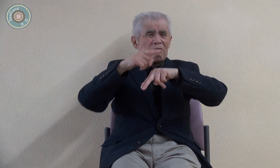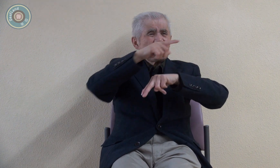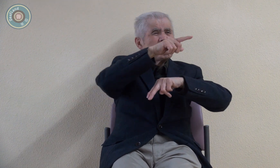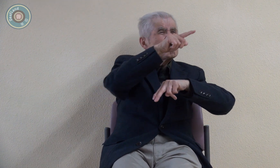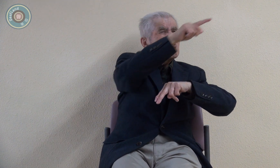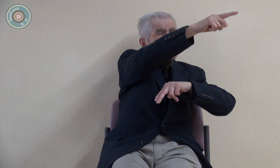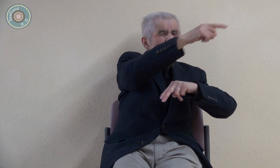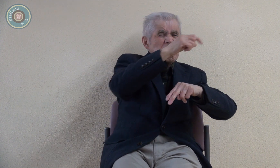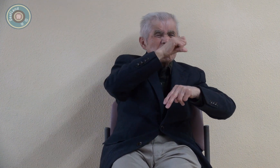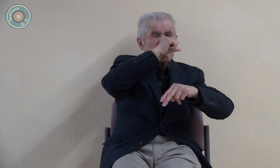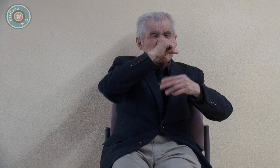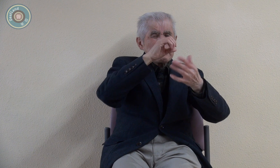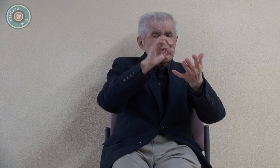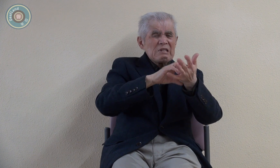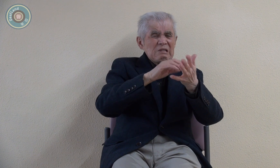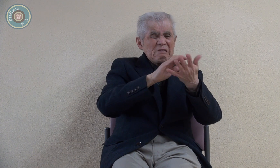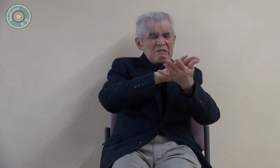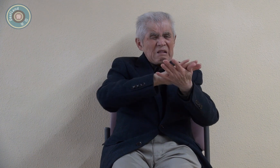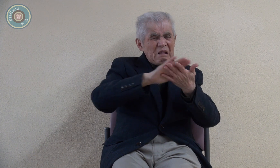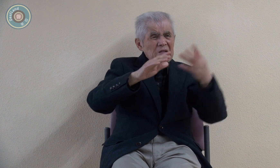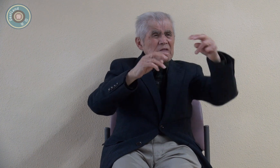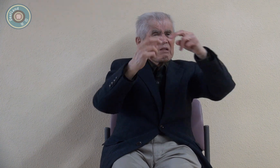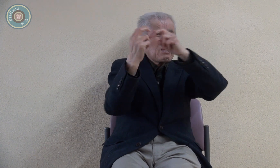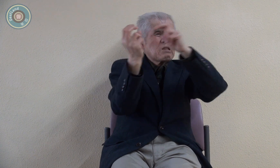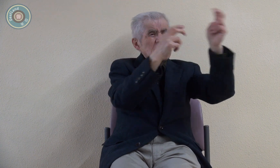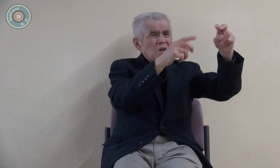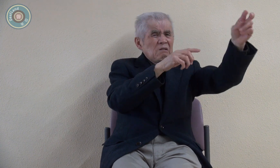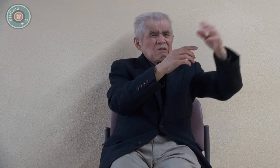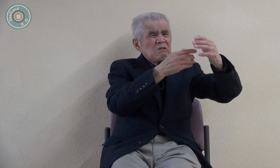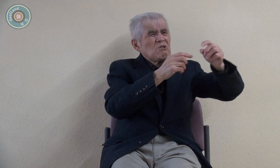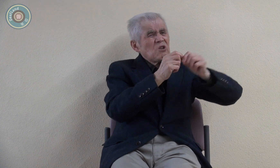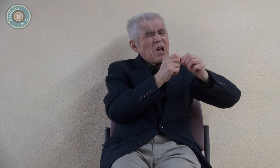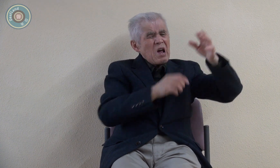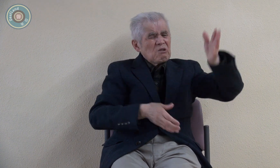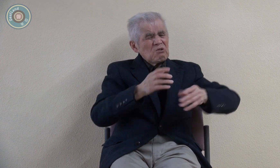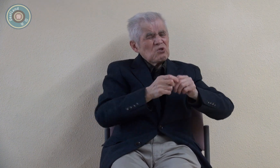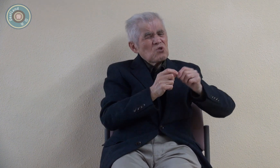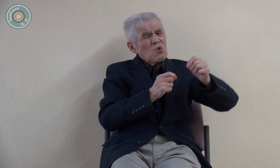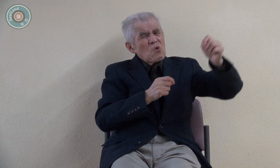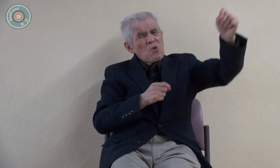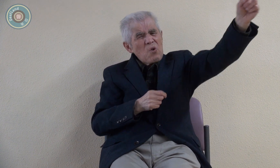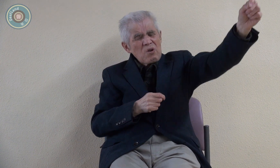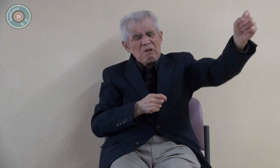There were no roads to follow I felt very far away from the hospital